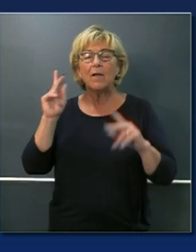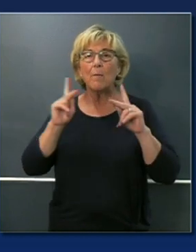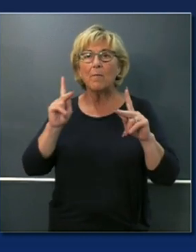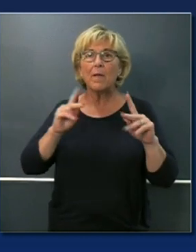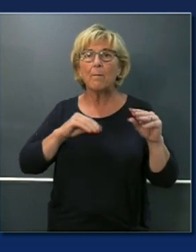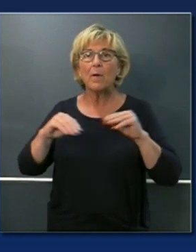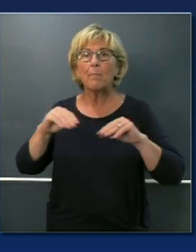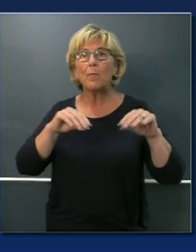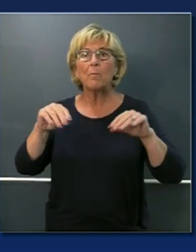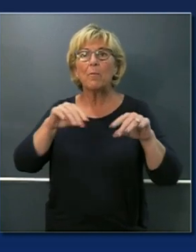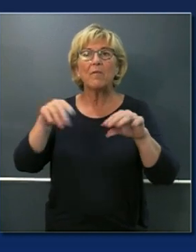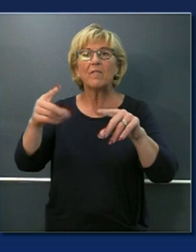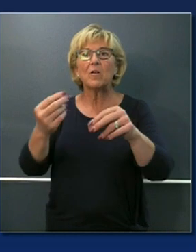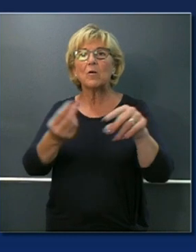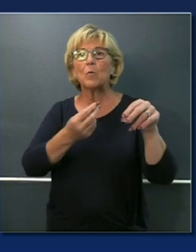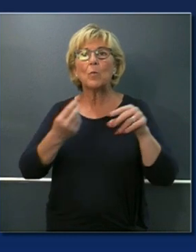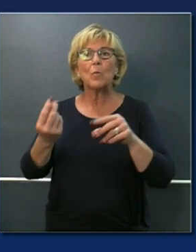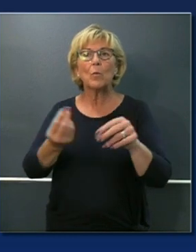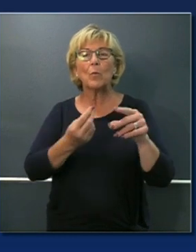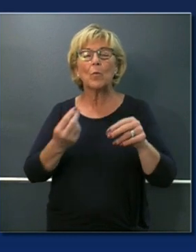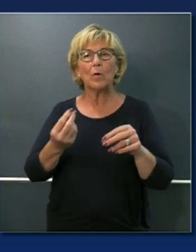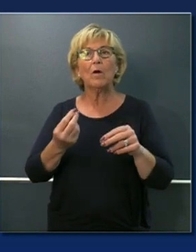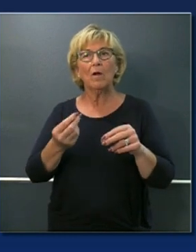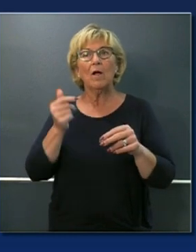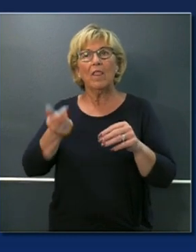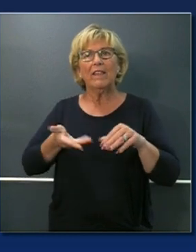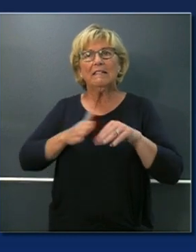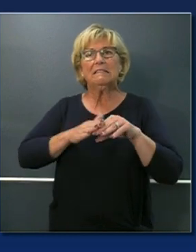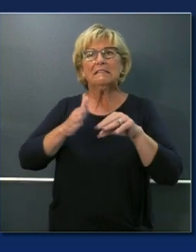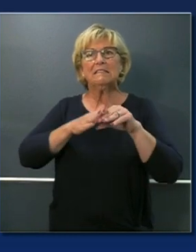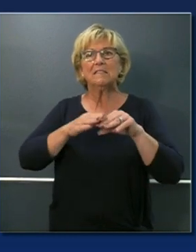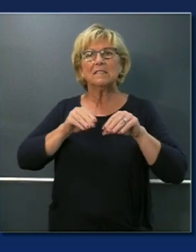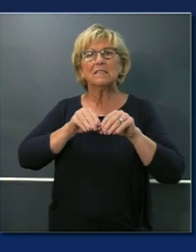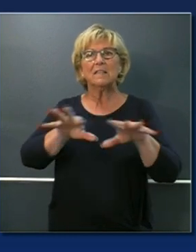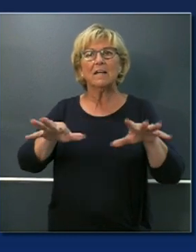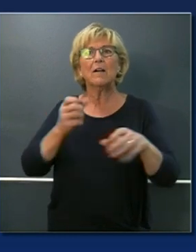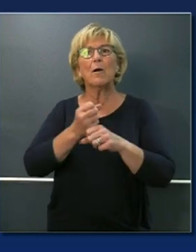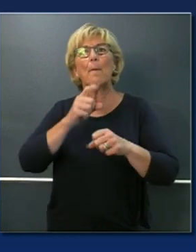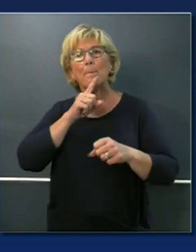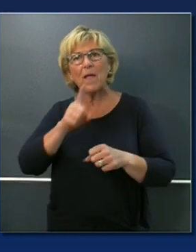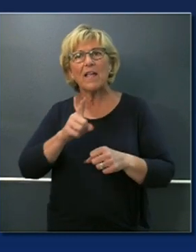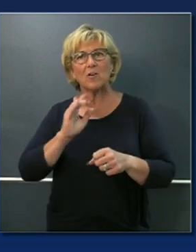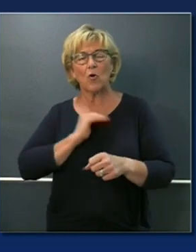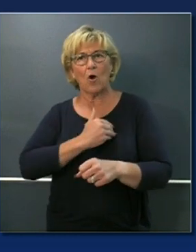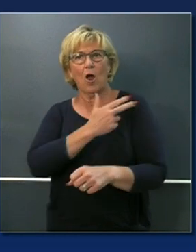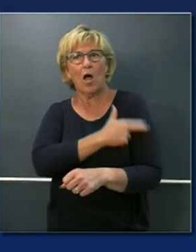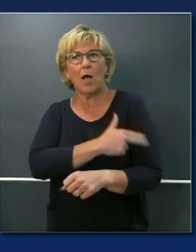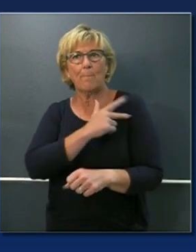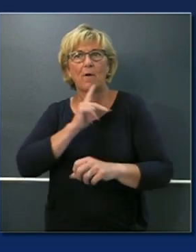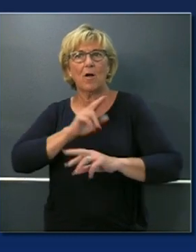DIALOGUE AND OUR ACTIVITIES. IT IS ALSO CRITICAL THAT WE MAINTAIN SEARCH CAPACITY FOR HOSPITAL AND HEALTHCARE SYSTEMS. AS I MENTIONED, AS WE MOVE TO THE NEXT STAGE, IT IS NOT ABOUT